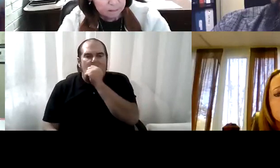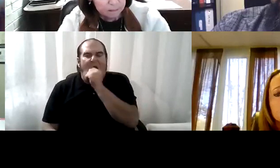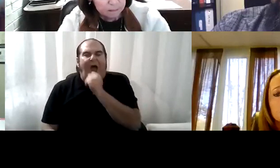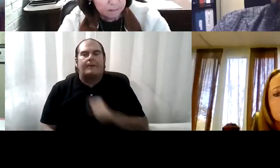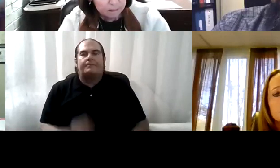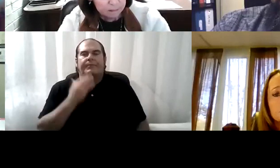Thank you.